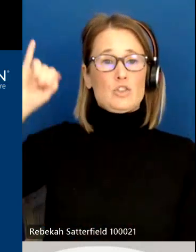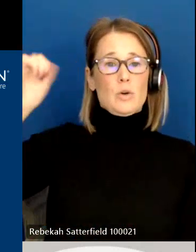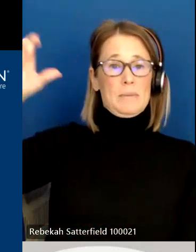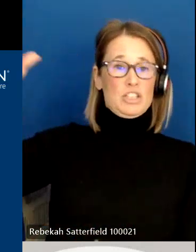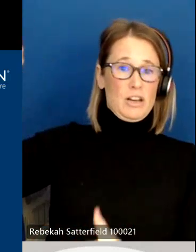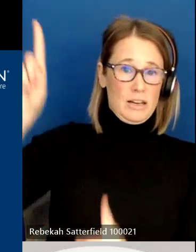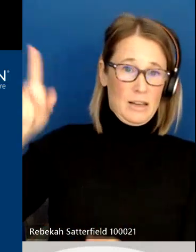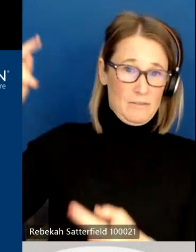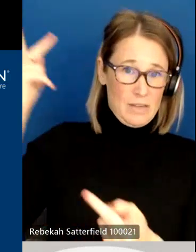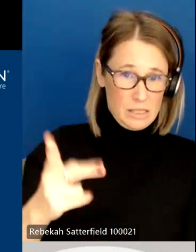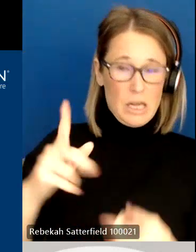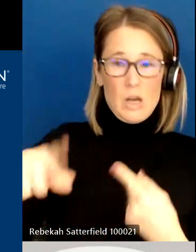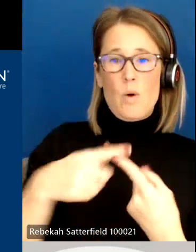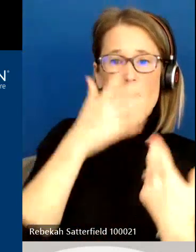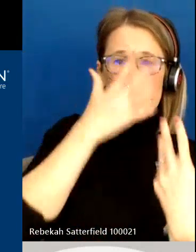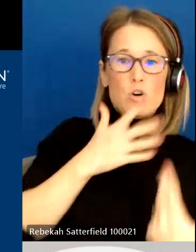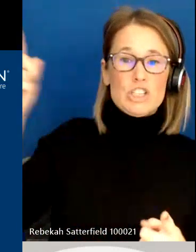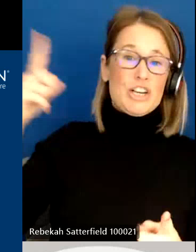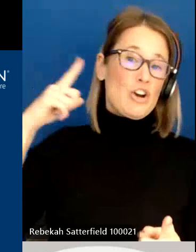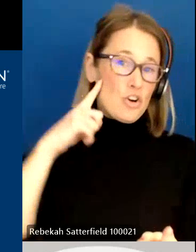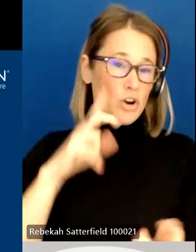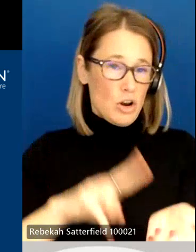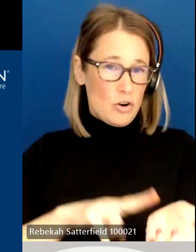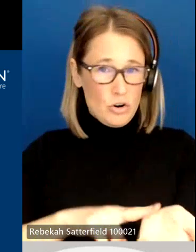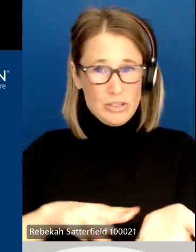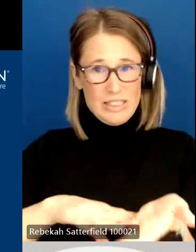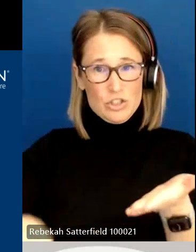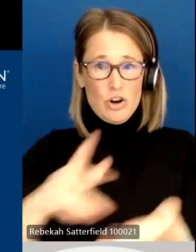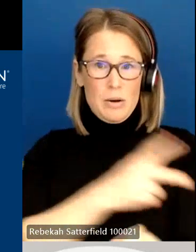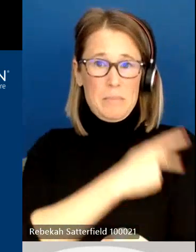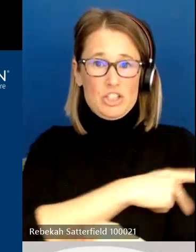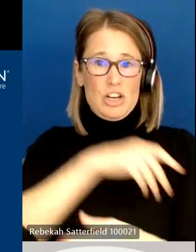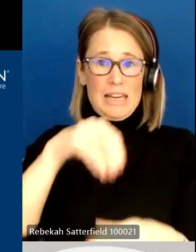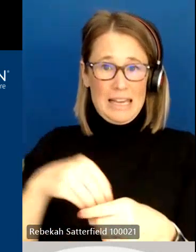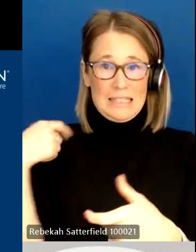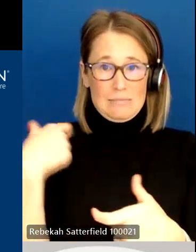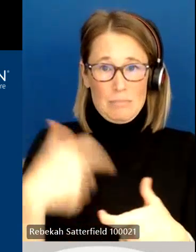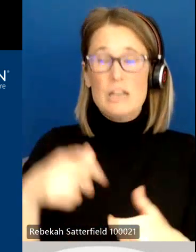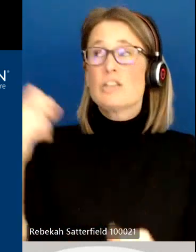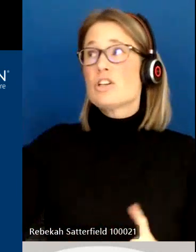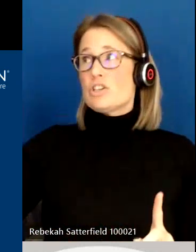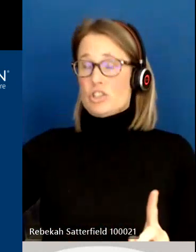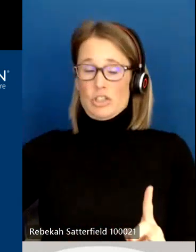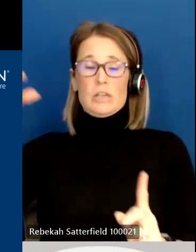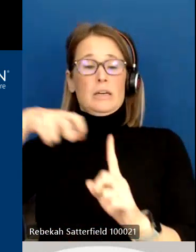heard a a nurse discharging a patient in Spanish she asked the uh person that was